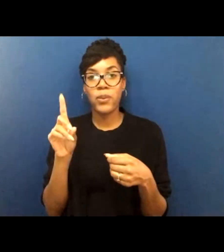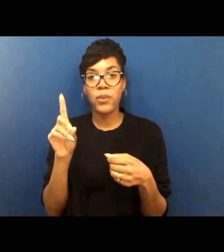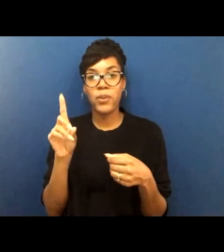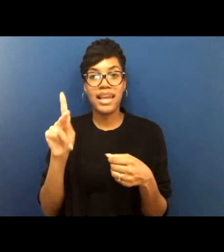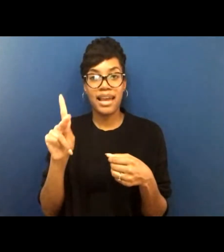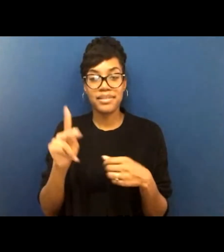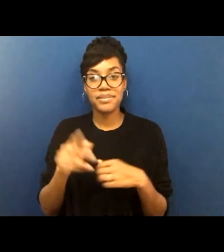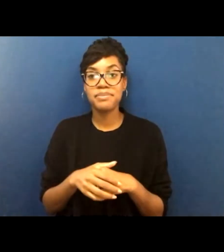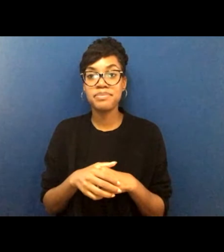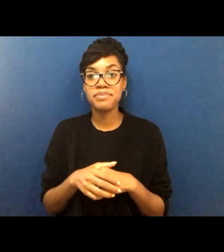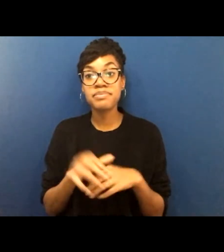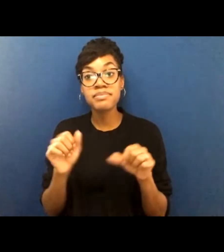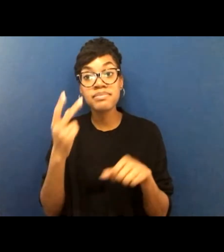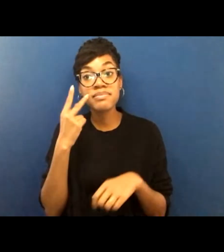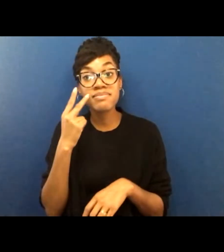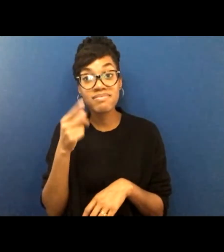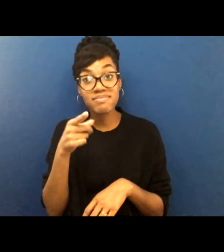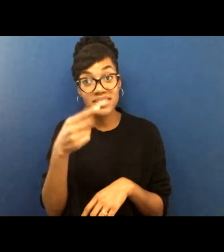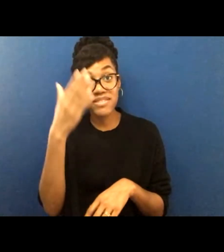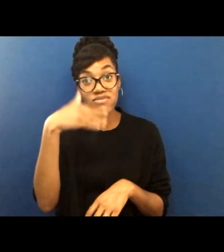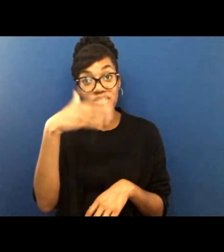And we can see at the front, she has these two claws